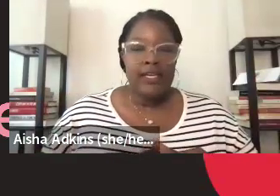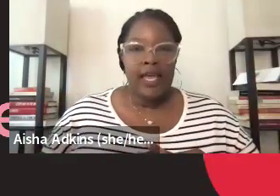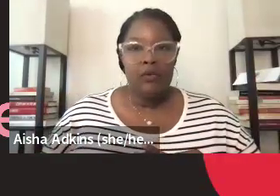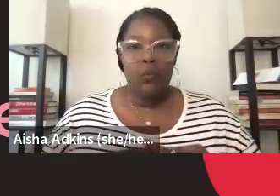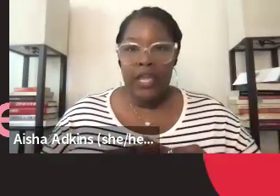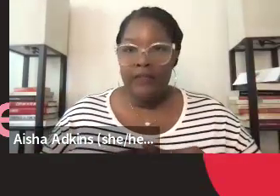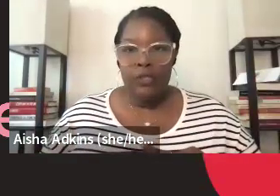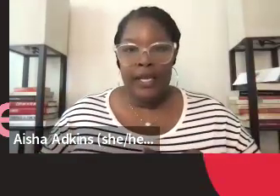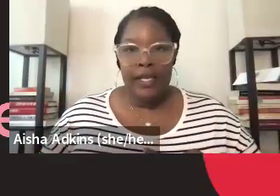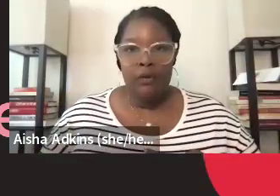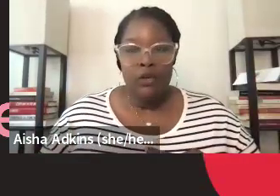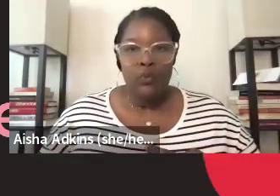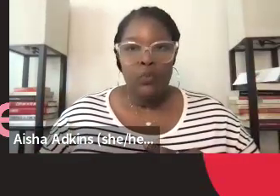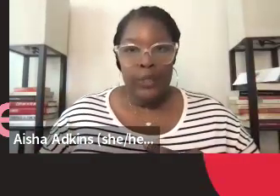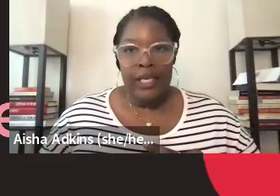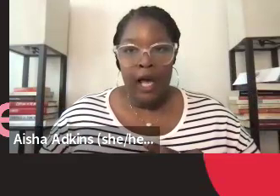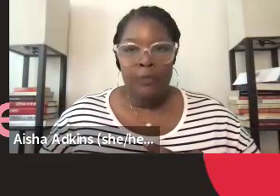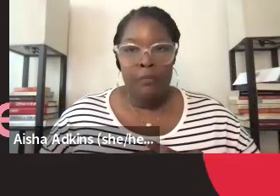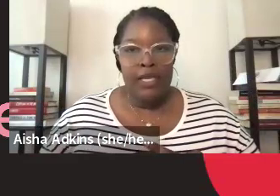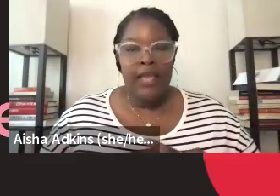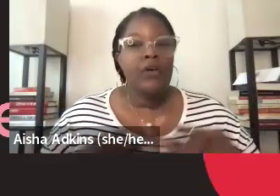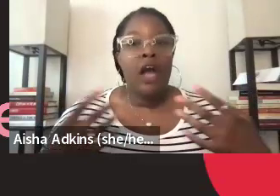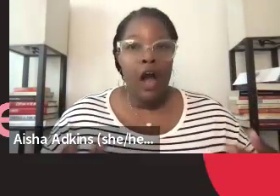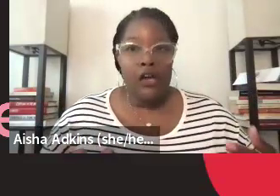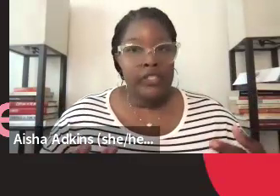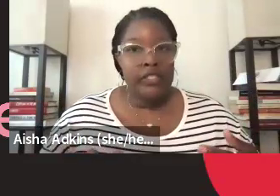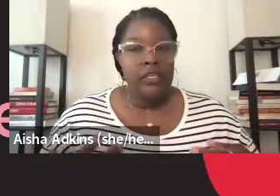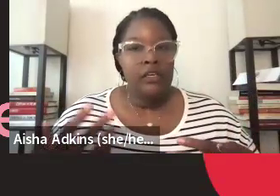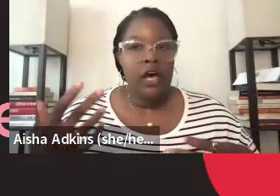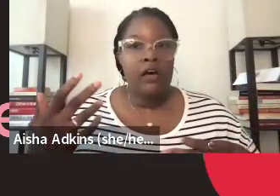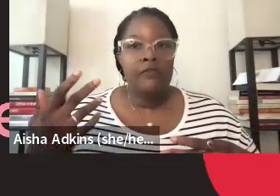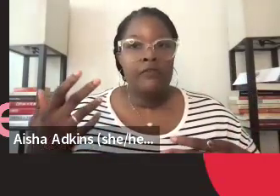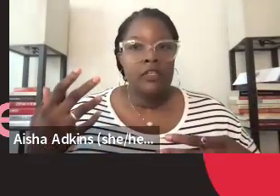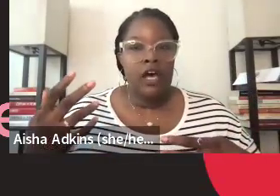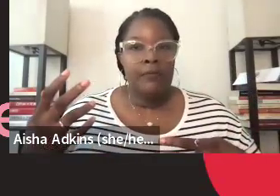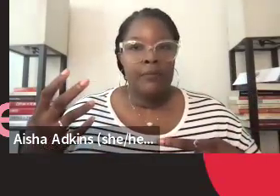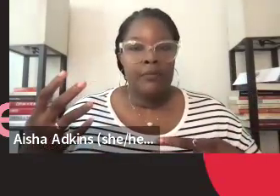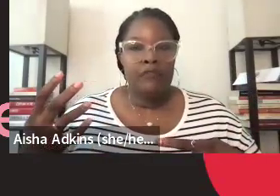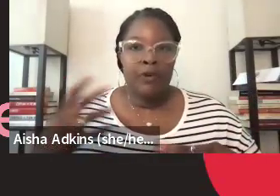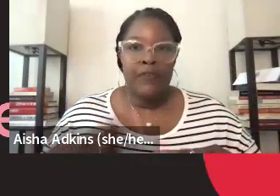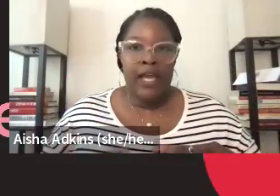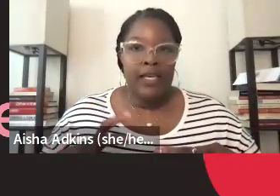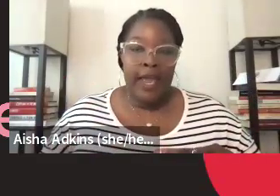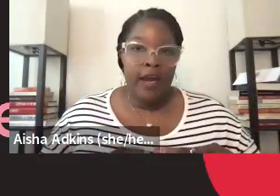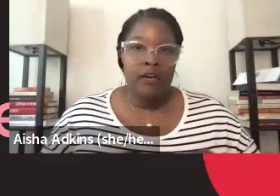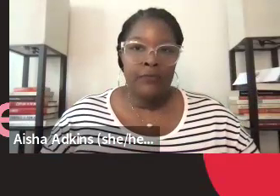and, again waivers, that can really help to mitigate the costs of providing care